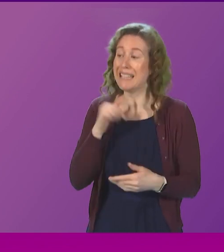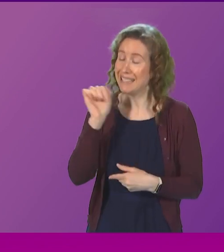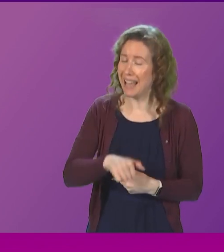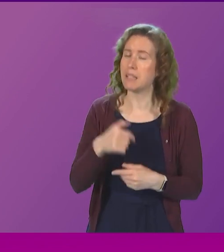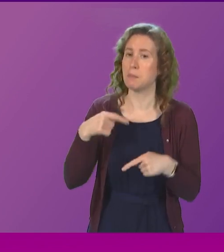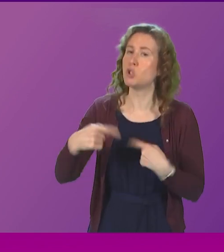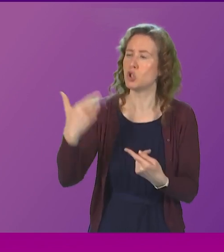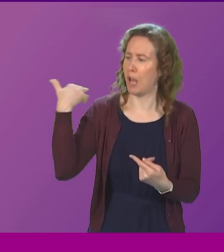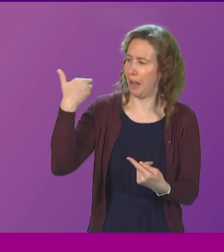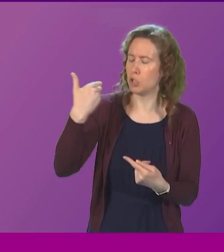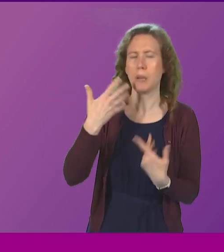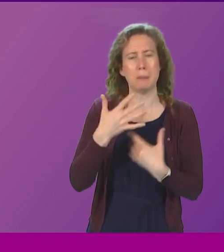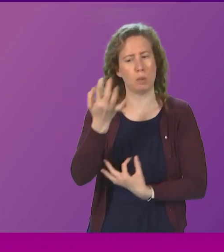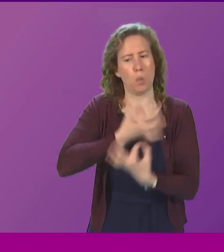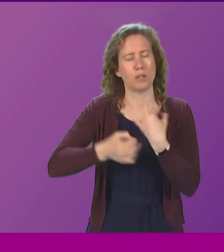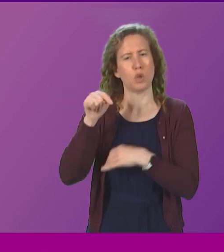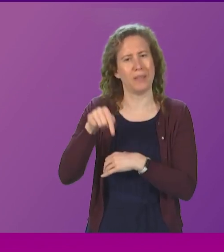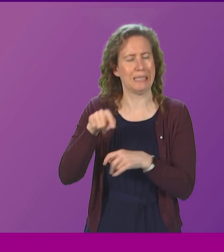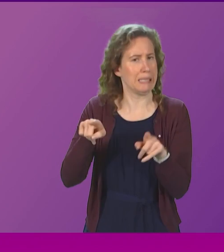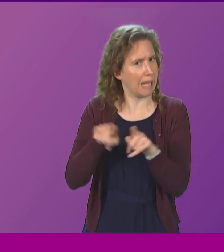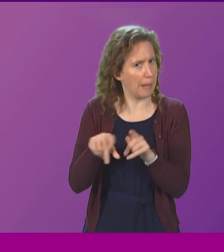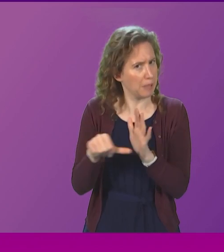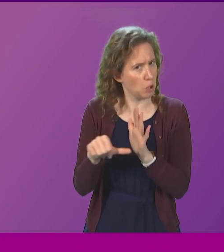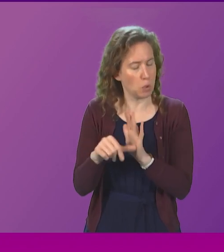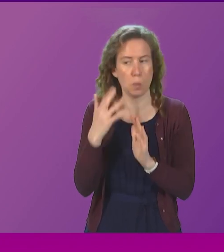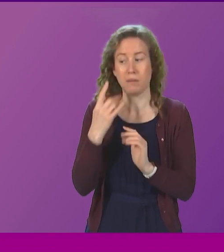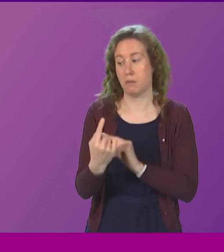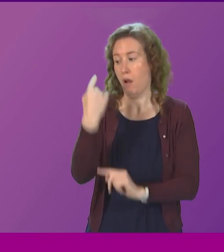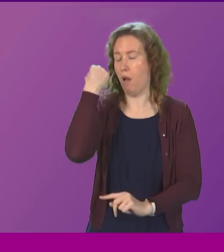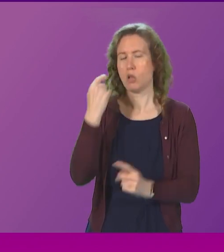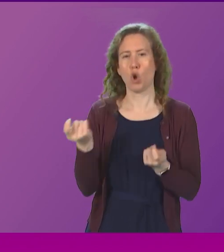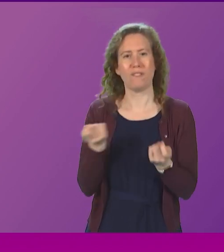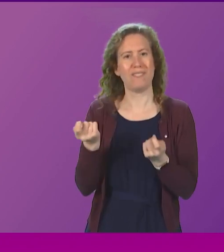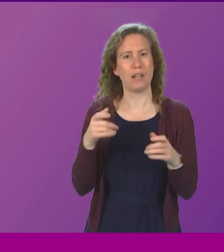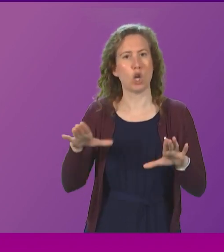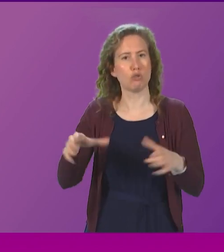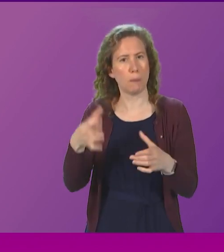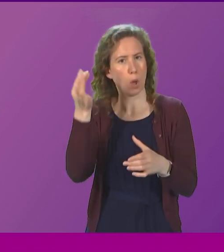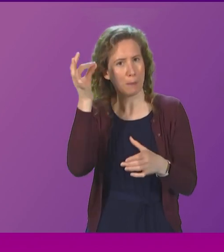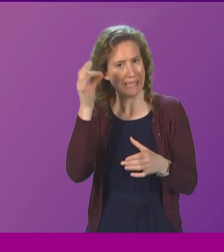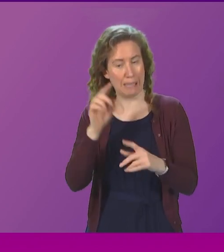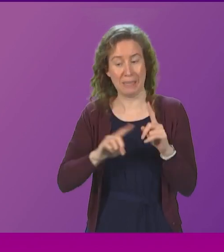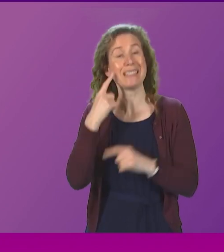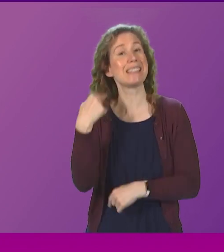When I was questioned on the issue at the Conveners Group meeting yesterday, I responded